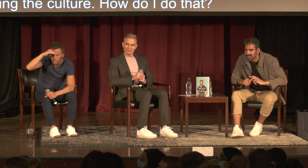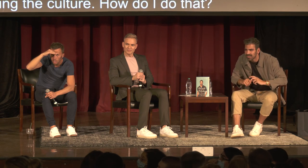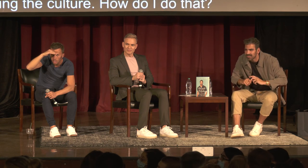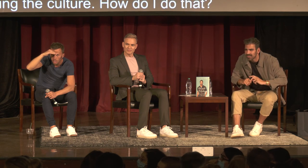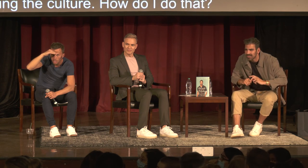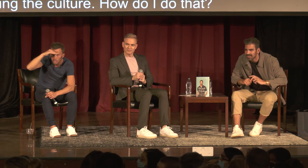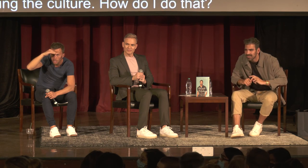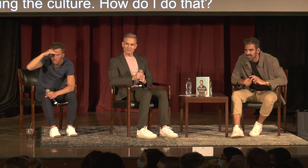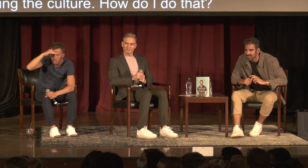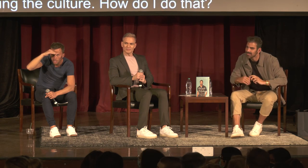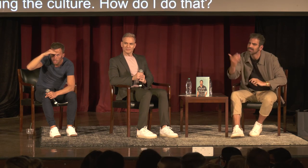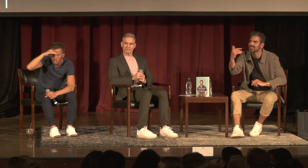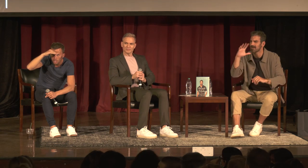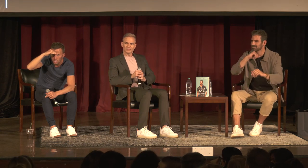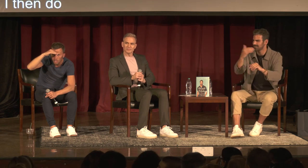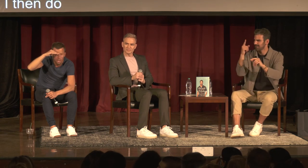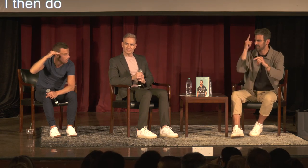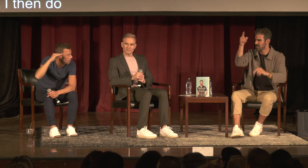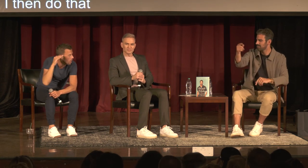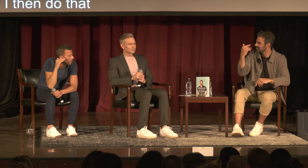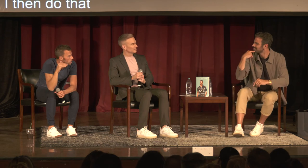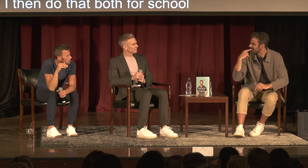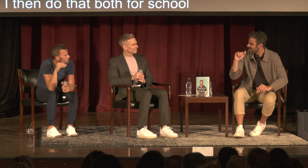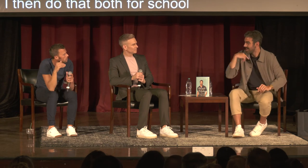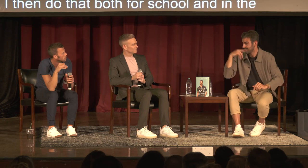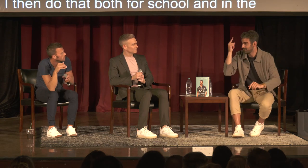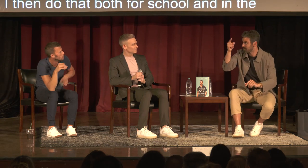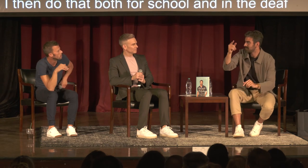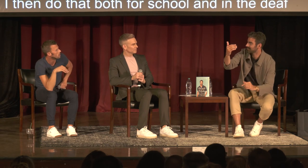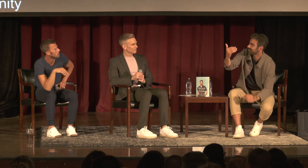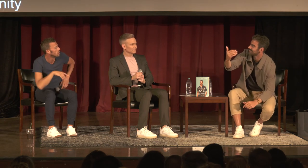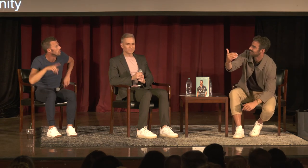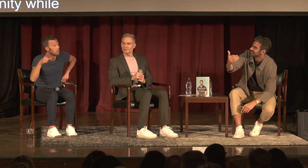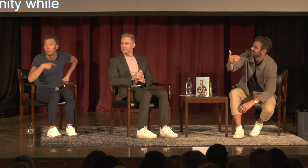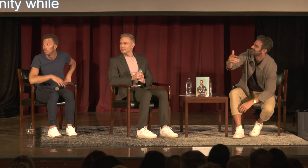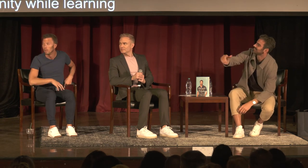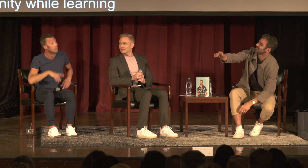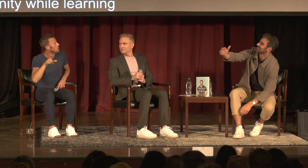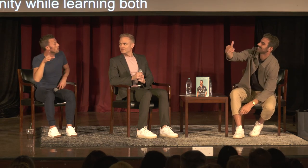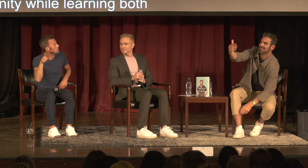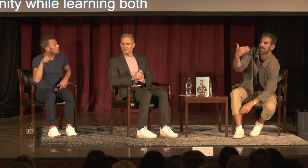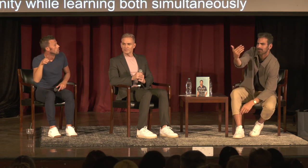How do I then do that both for school and in the Deaf community, while learning, while simultaneously respecting.